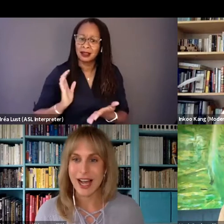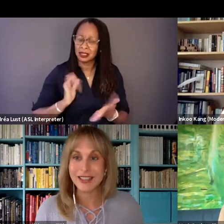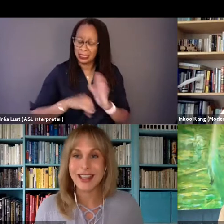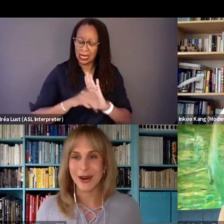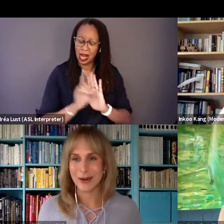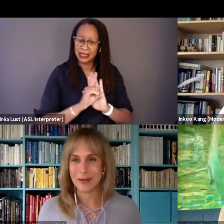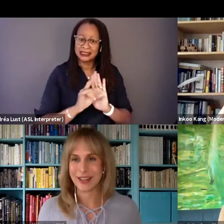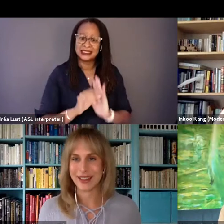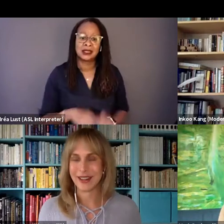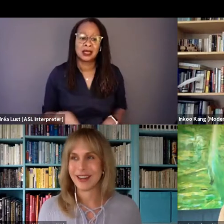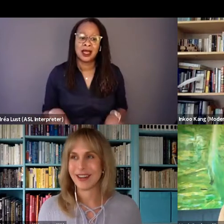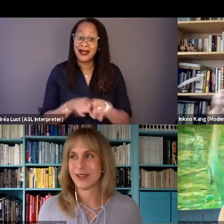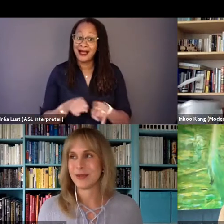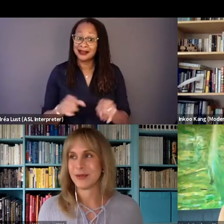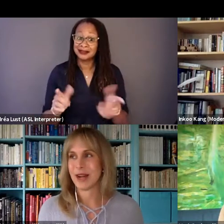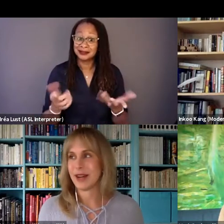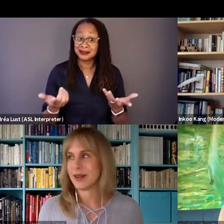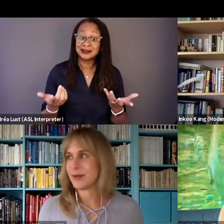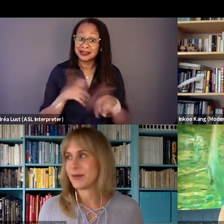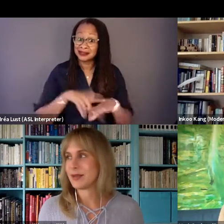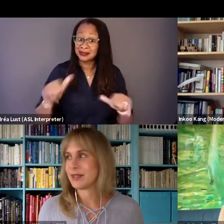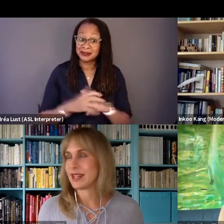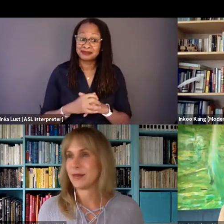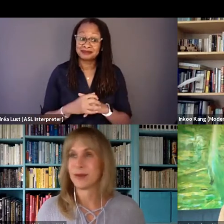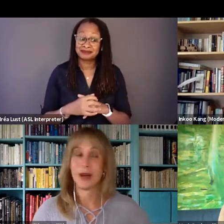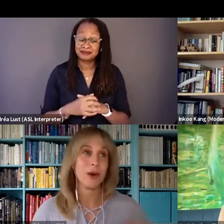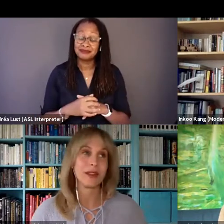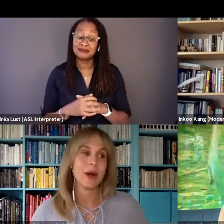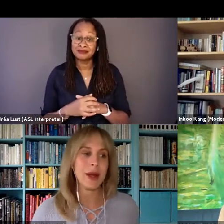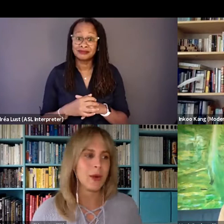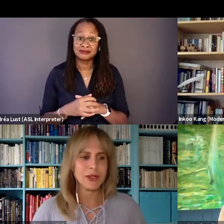as they are being kind of, over such a long period of time,